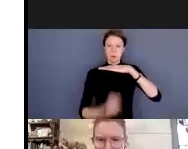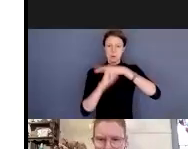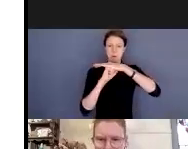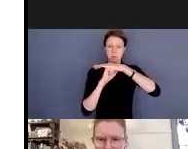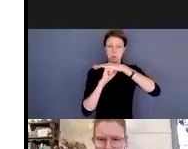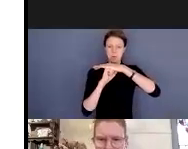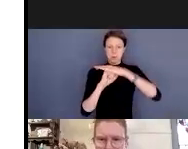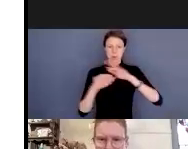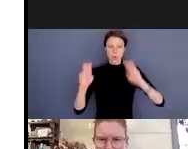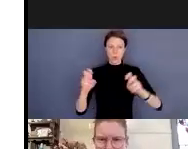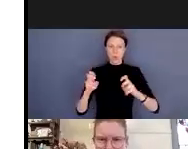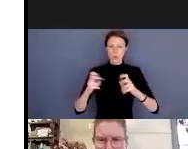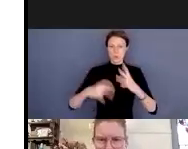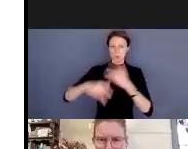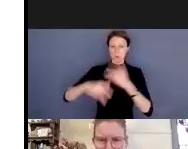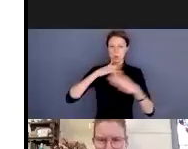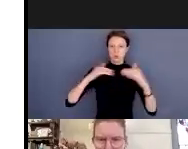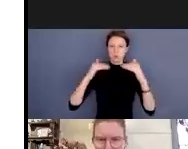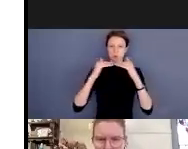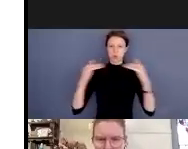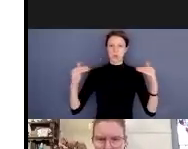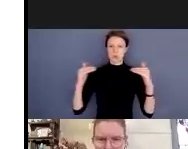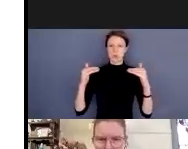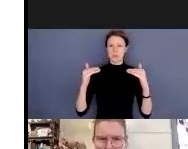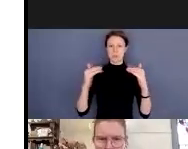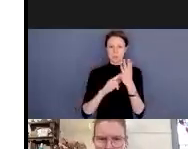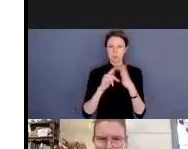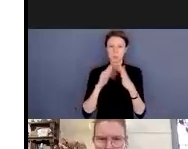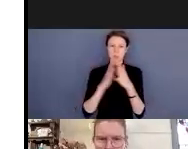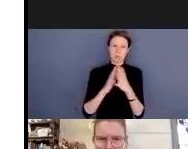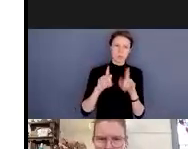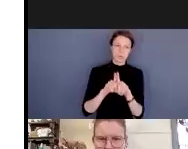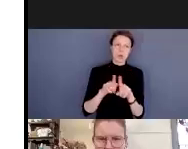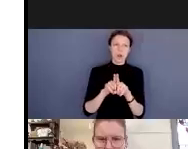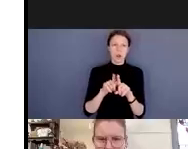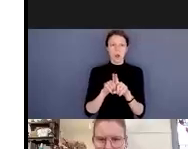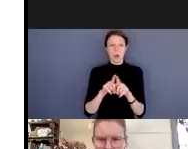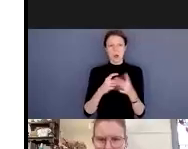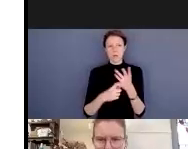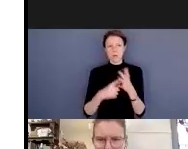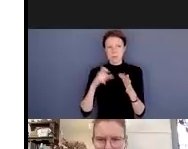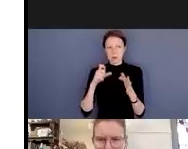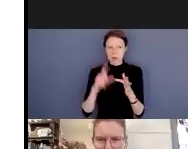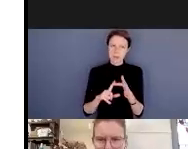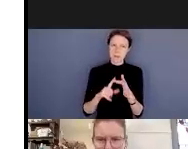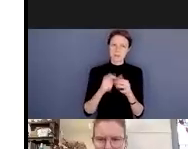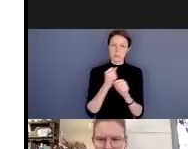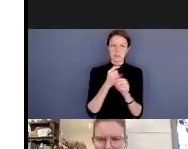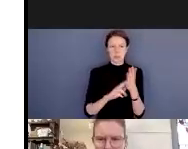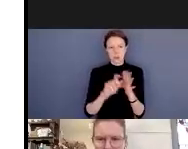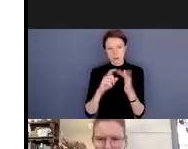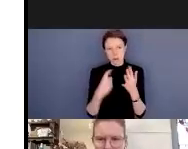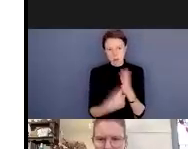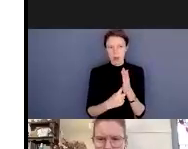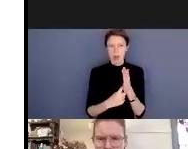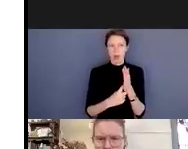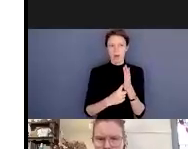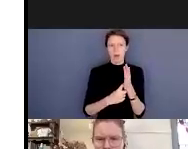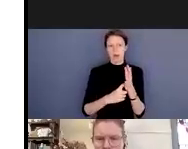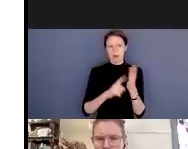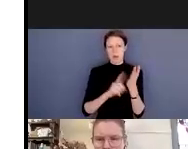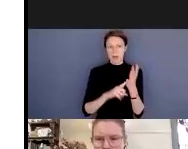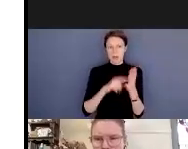as social justice news. Race, gender, inequality LGBTQ plus rights etc, and that has 36% of people